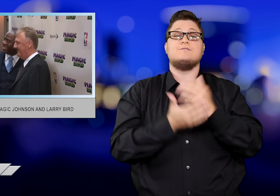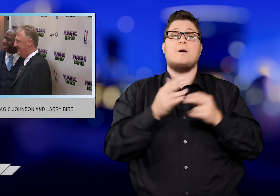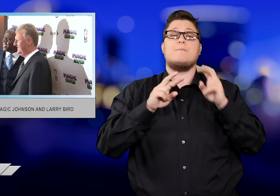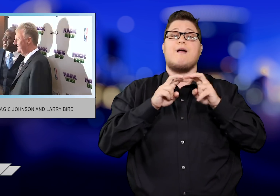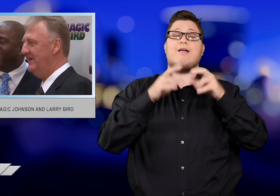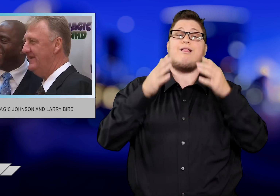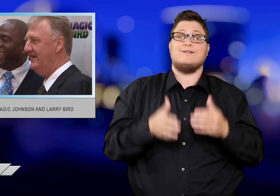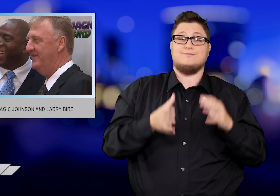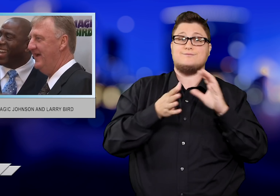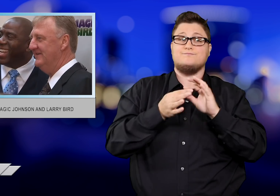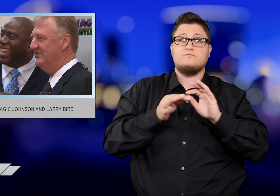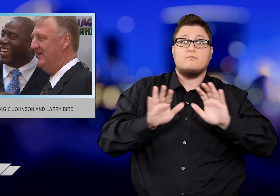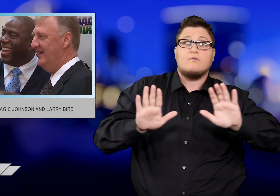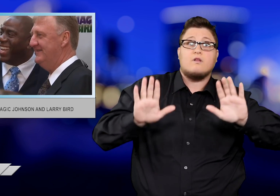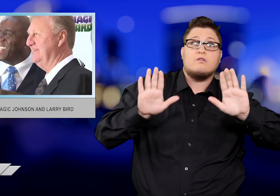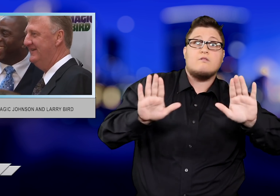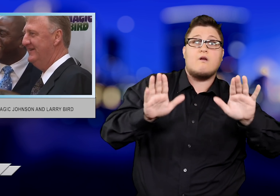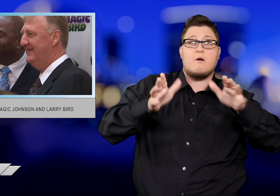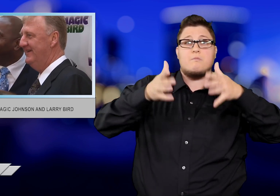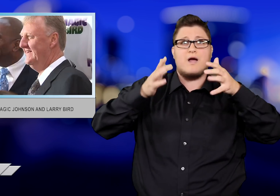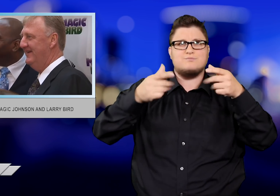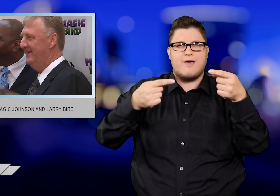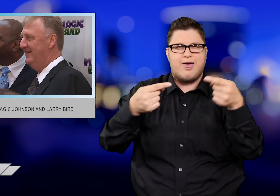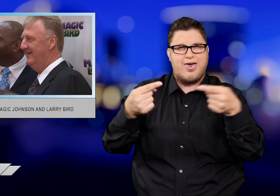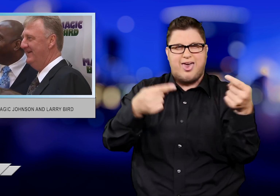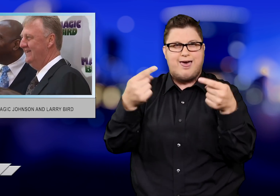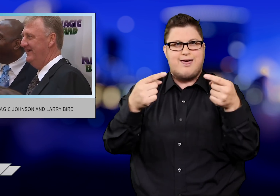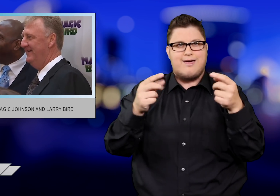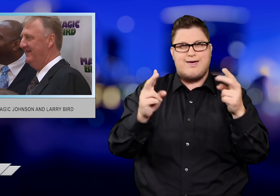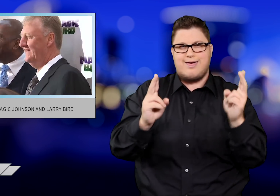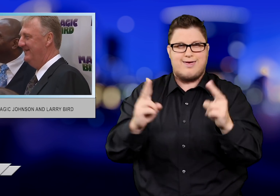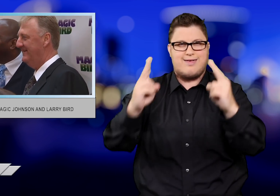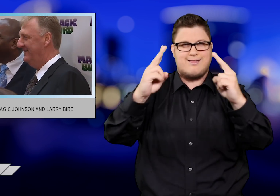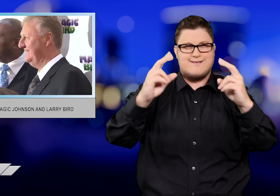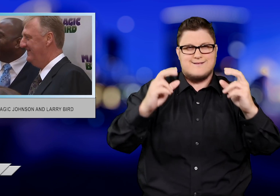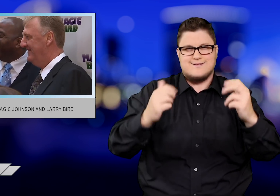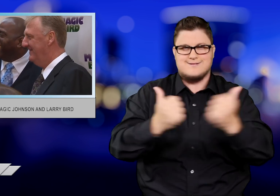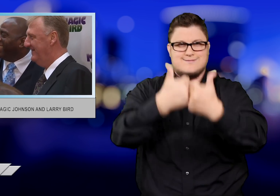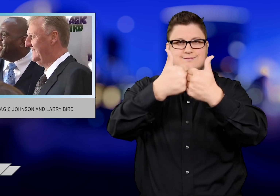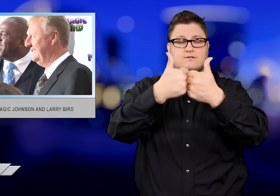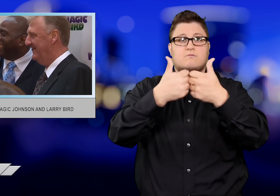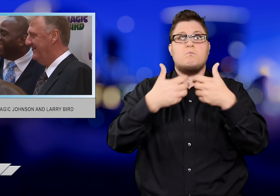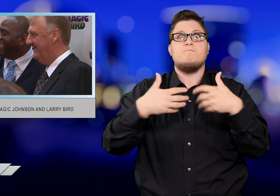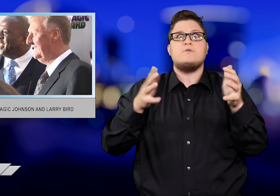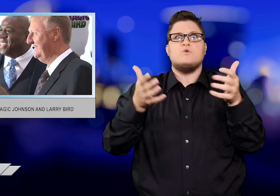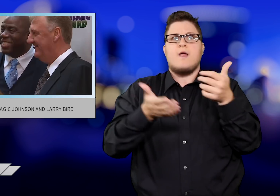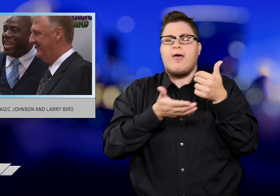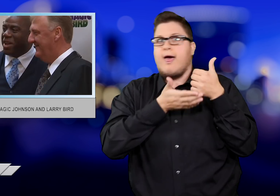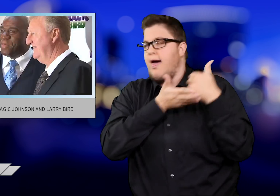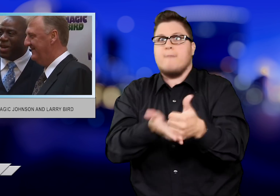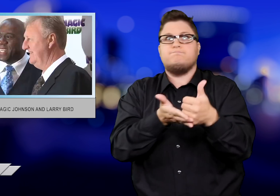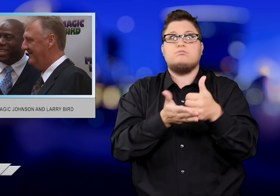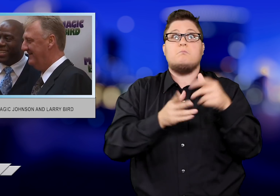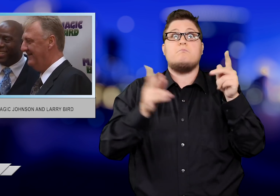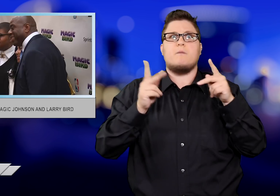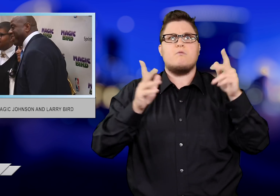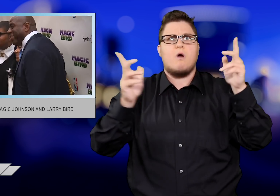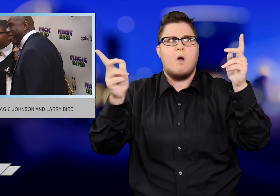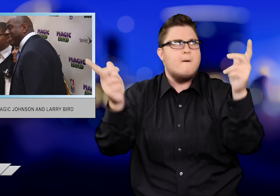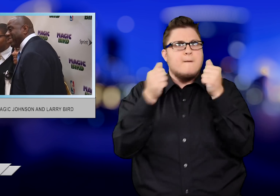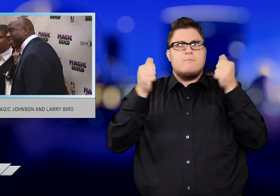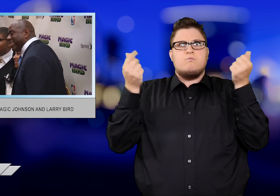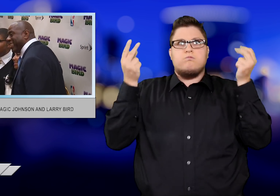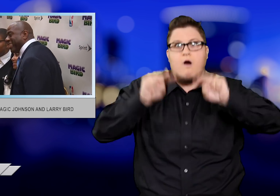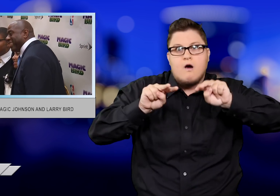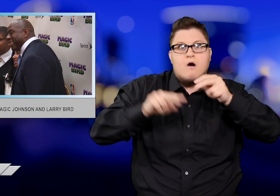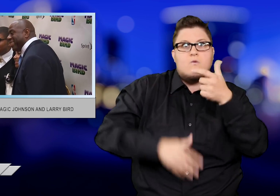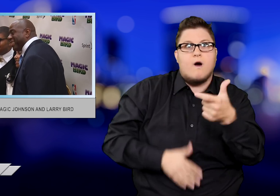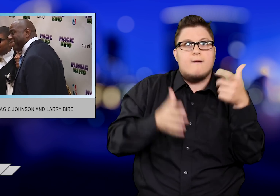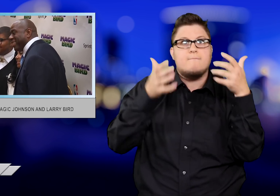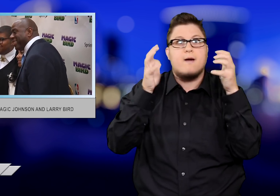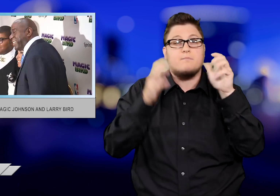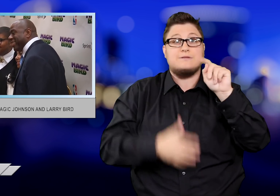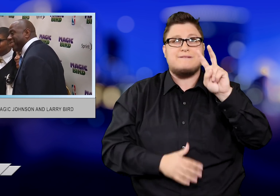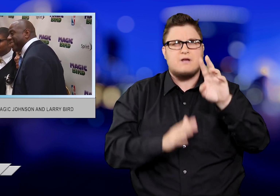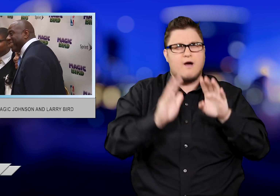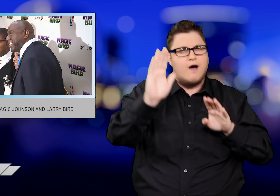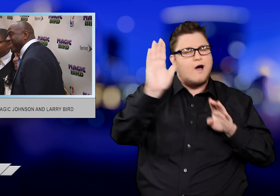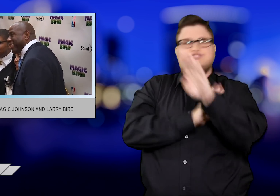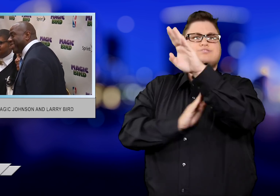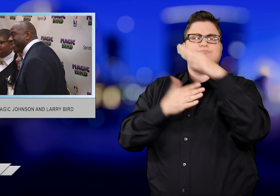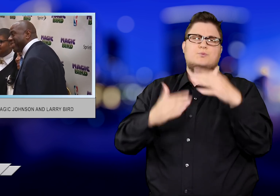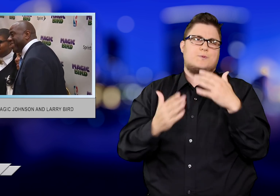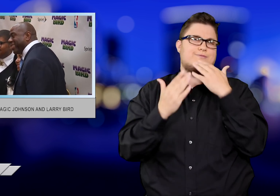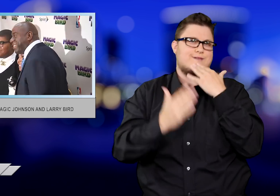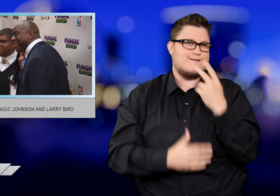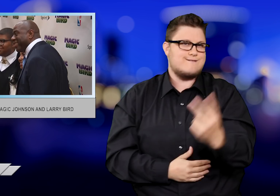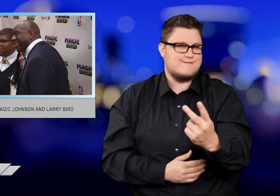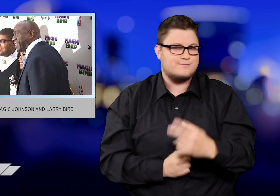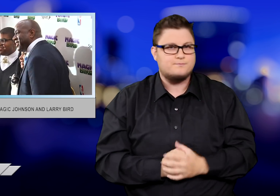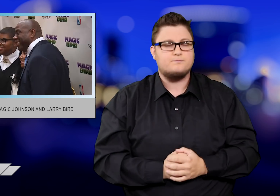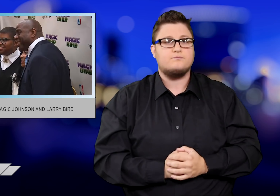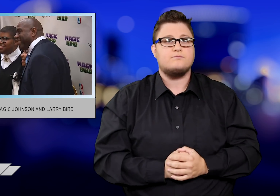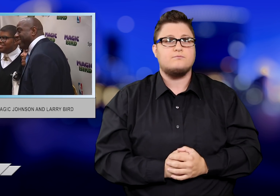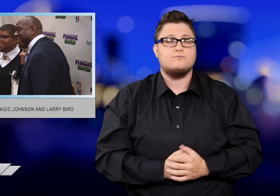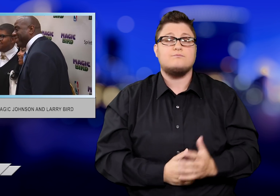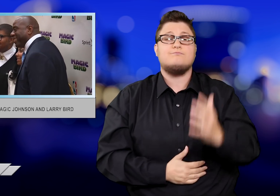Some analysts say their rivalry helped bring basketball to the masses, making it must-see TV.